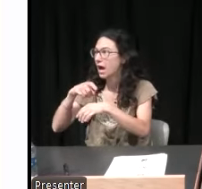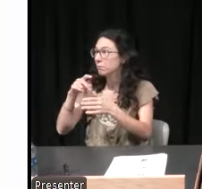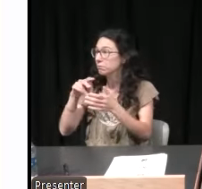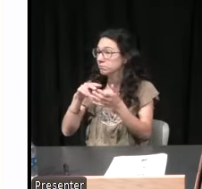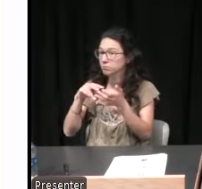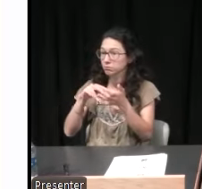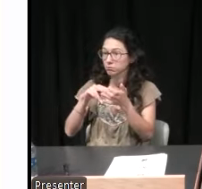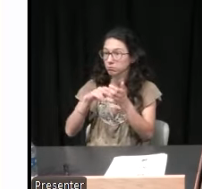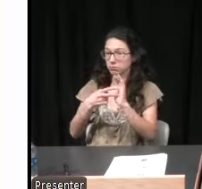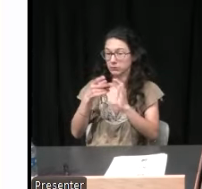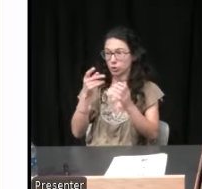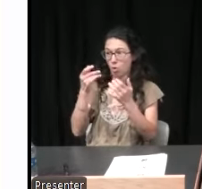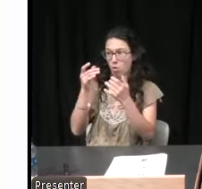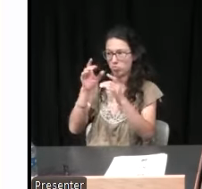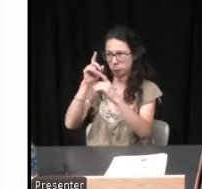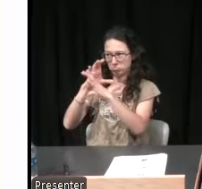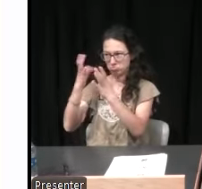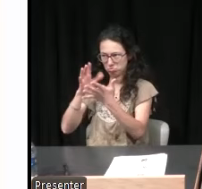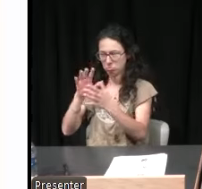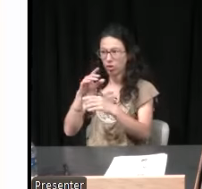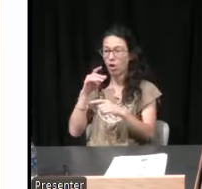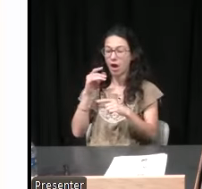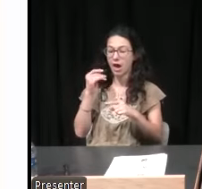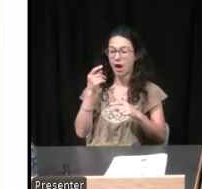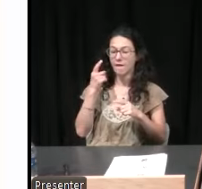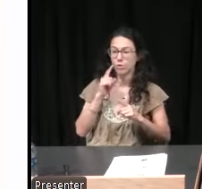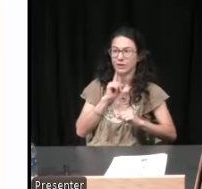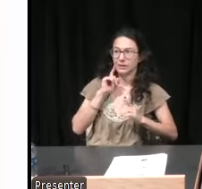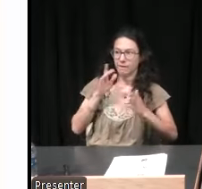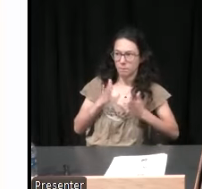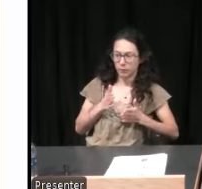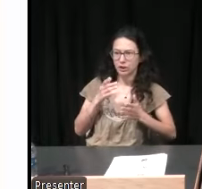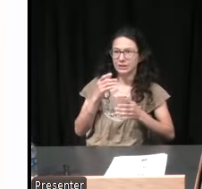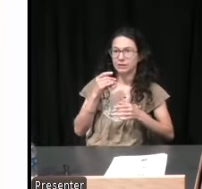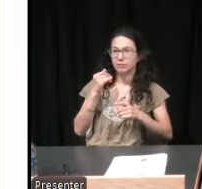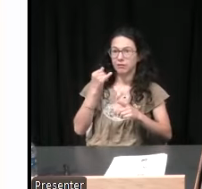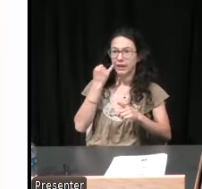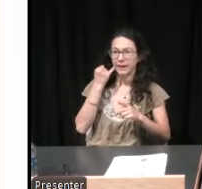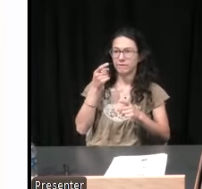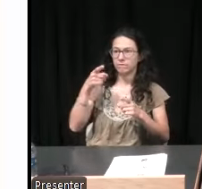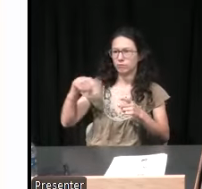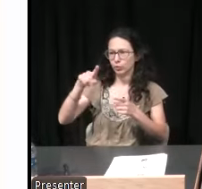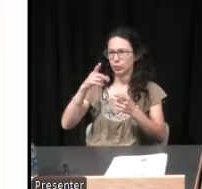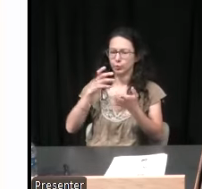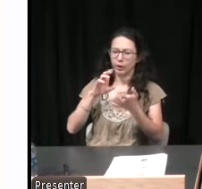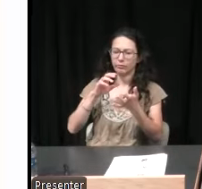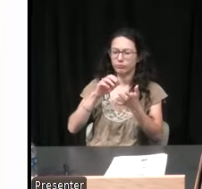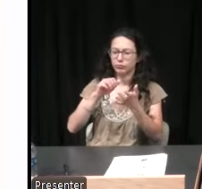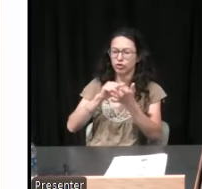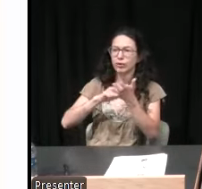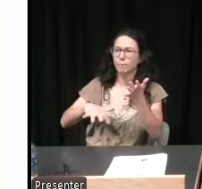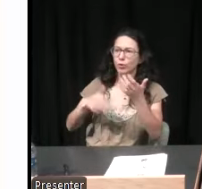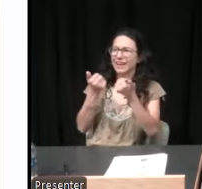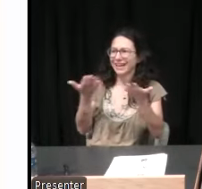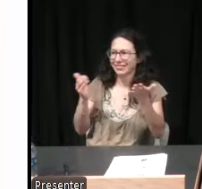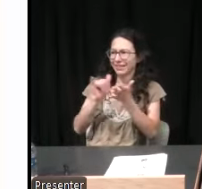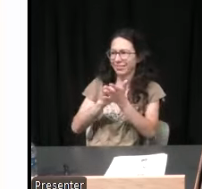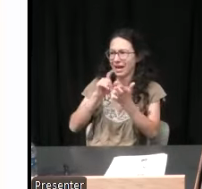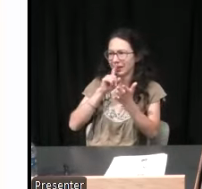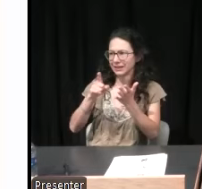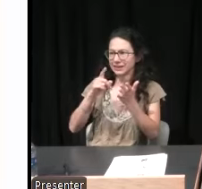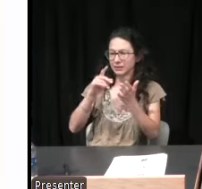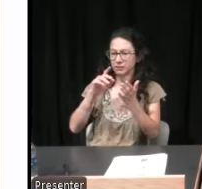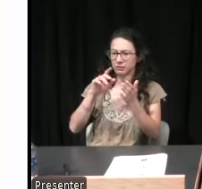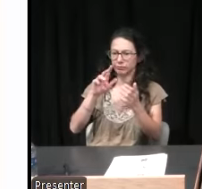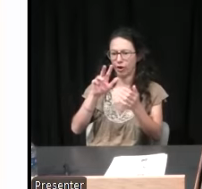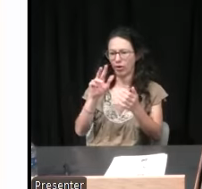are learning and that knowledge accumulates over time whereas for a deaf person you are